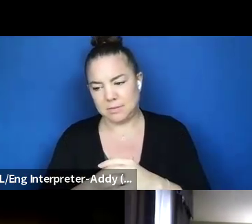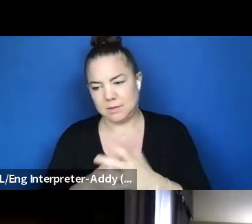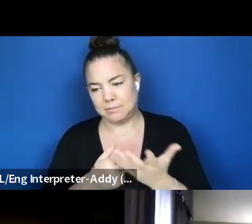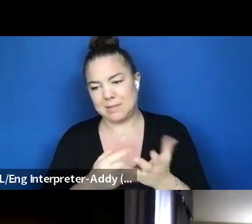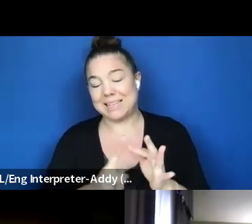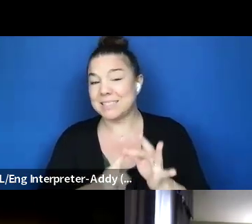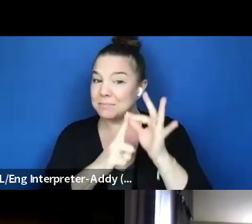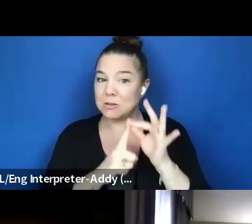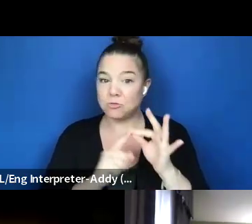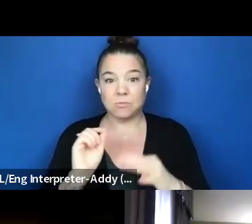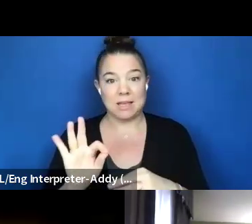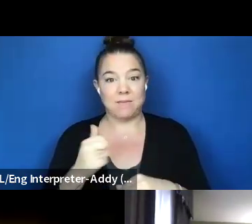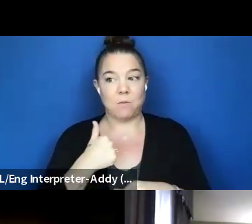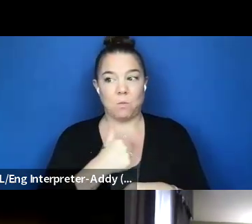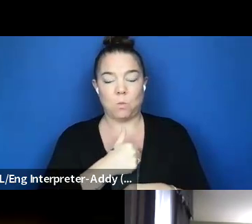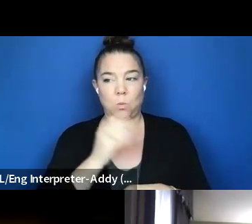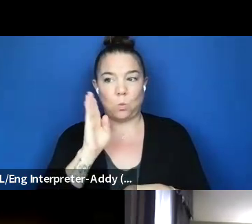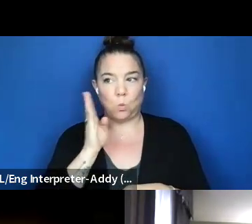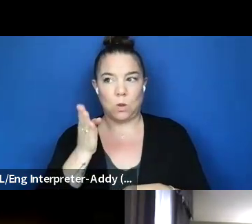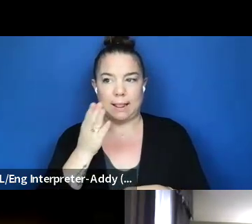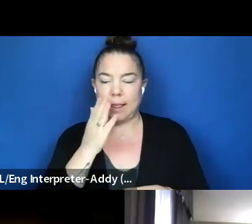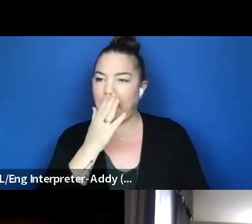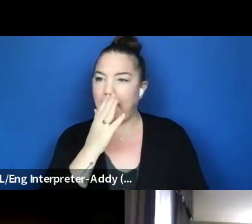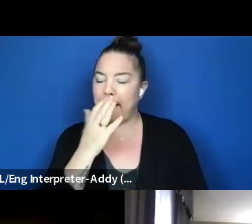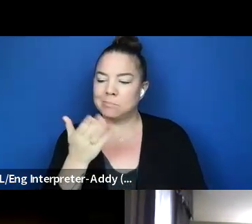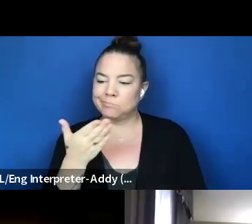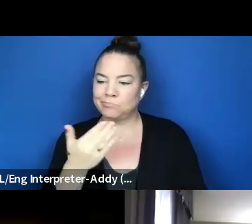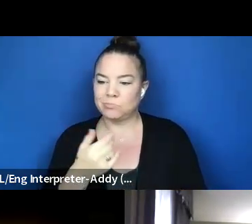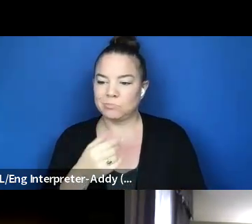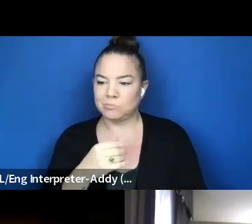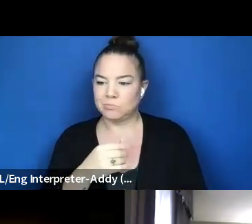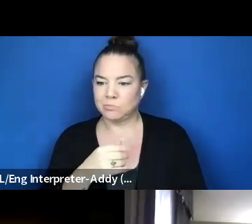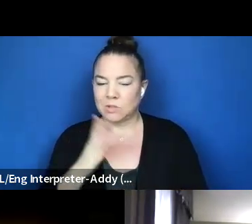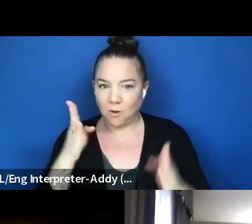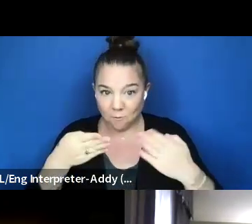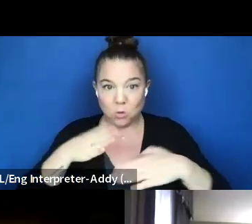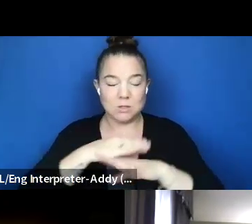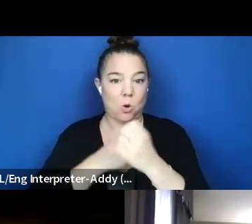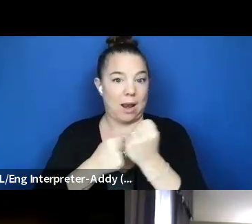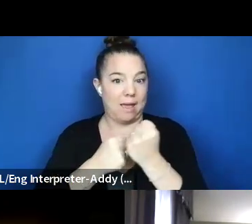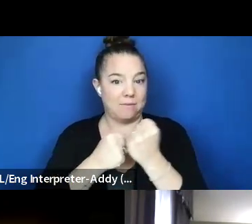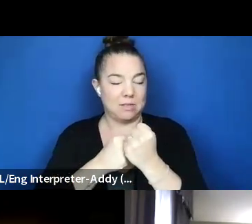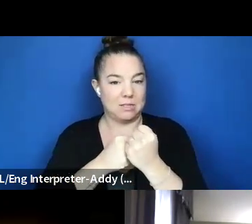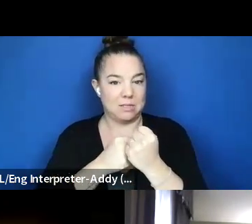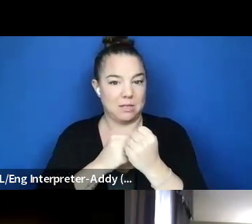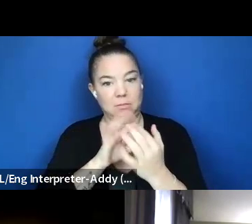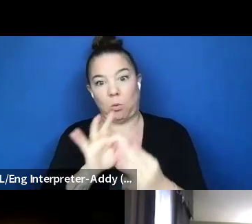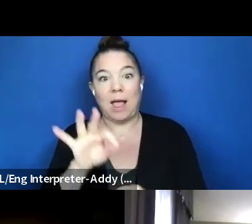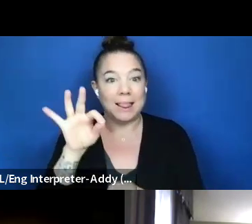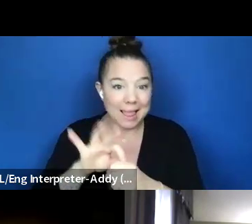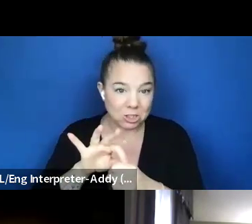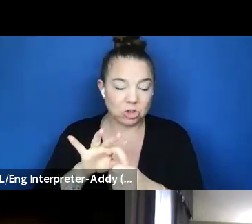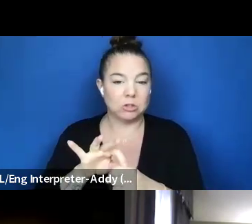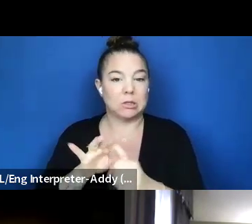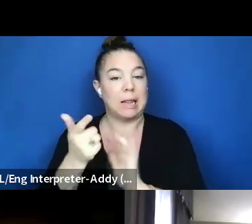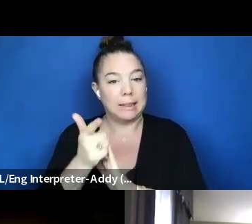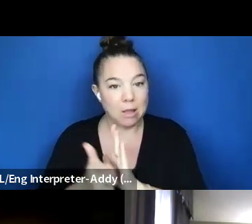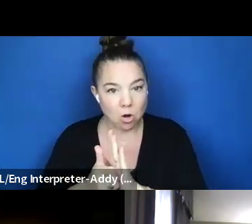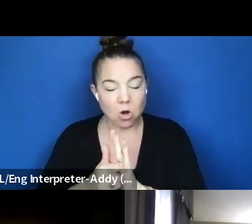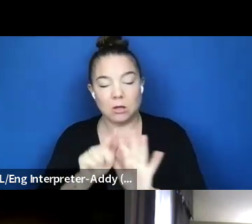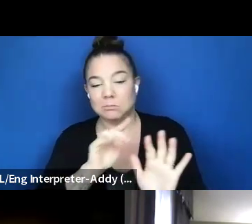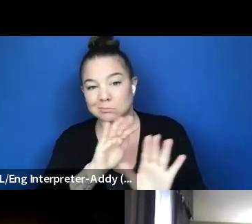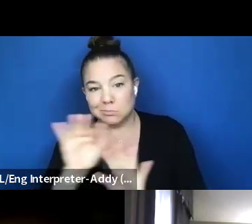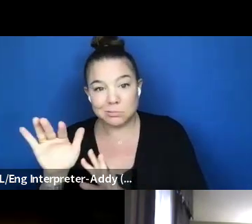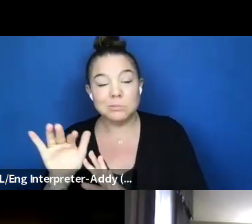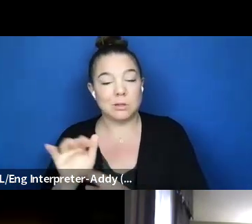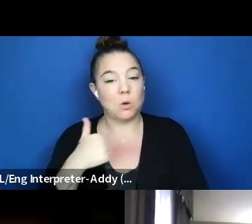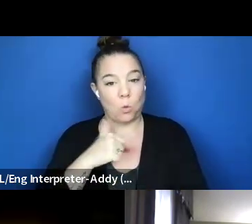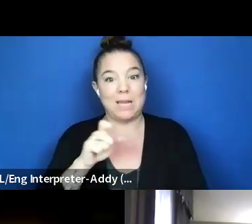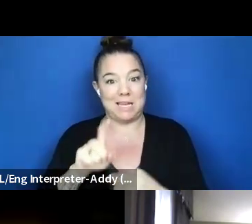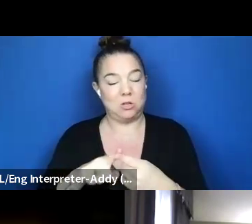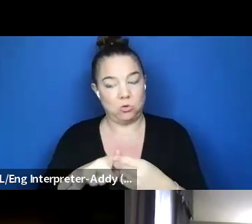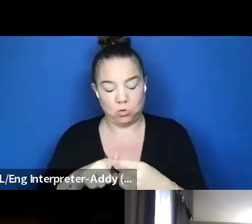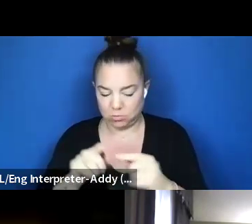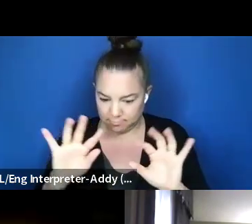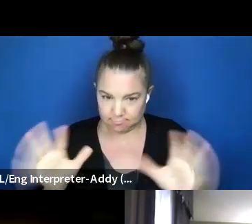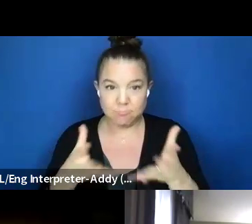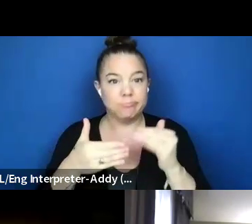Elissa w/ APRIL: looking, you know, through this lens of advocacy, as it pertains to the elections and legislation. I think that we need to beef up that cooperation.